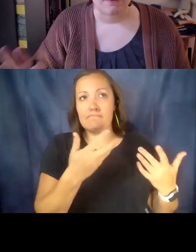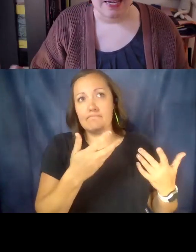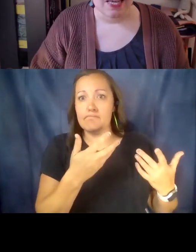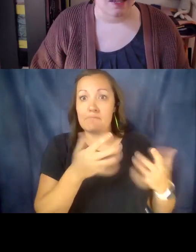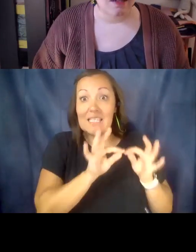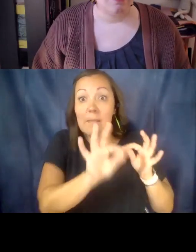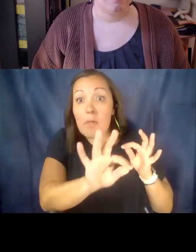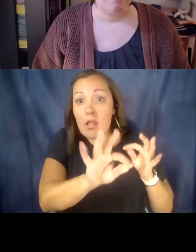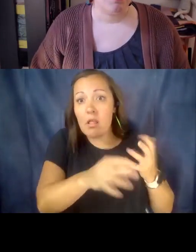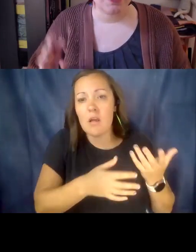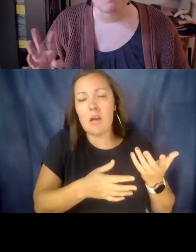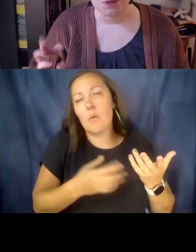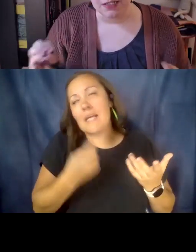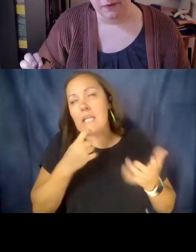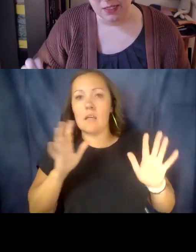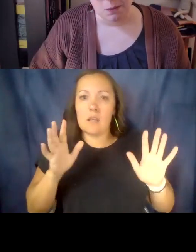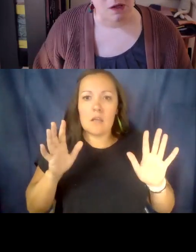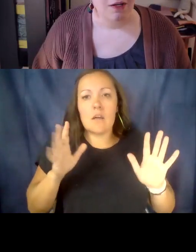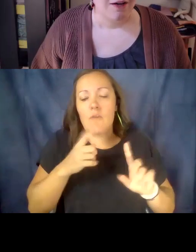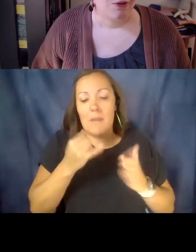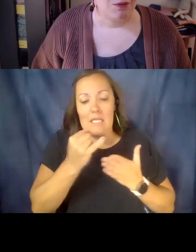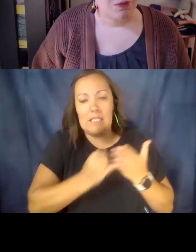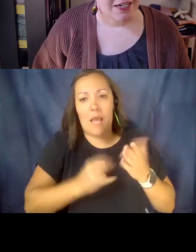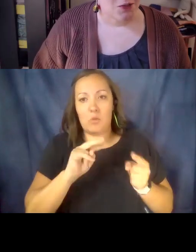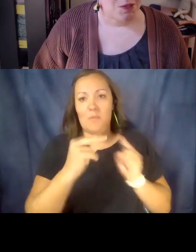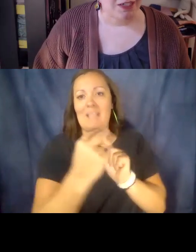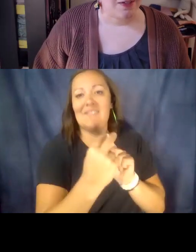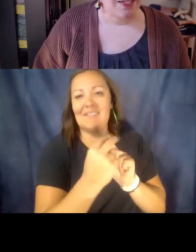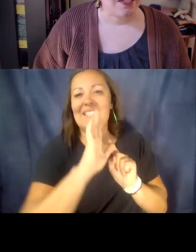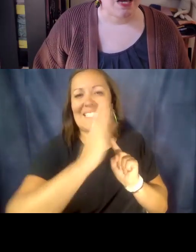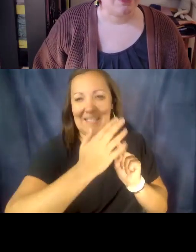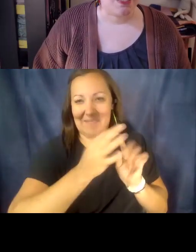I say this from a design perspective it is simple, from implementation it will depend.